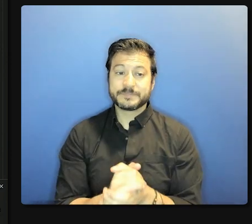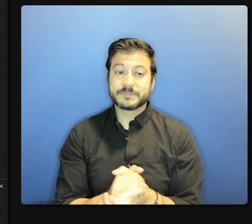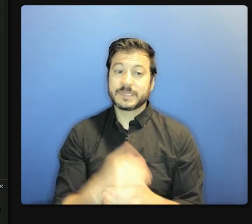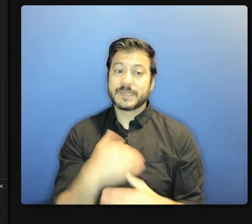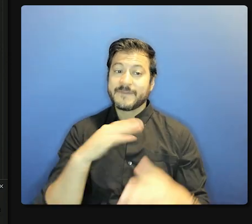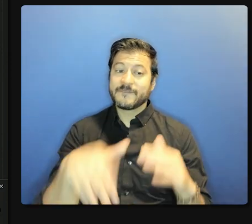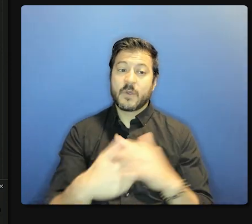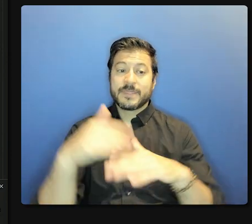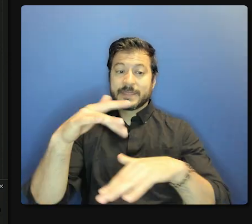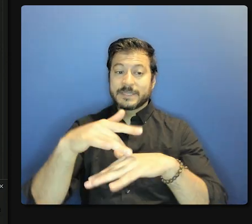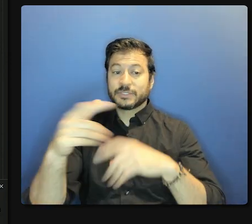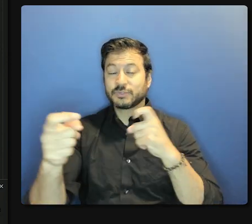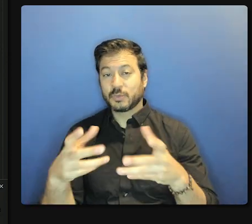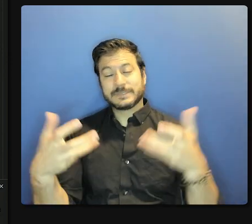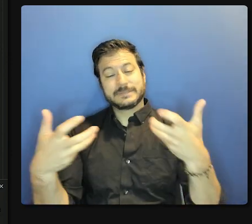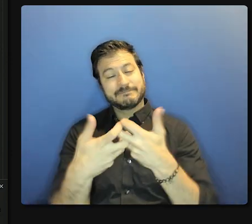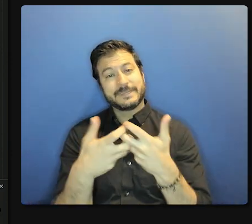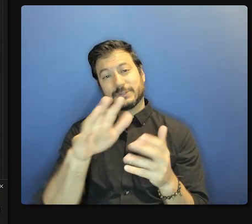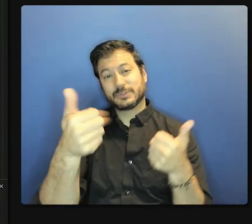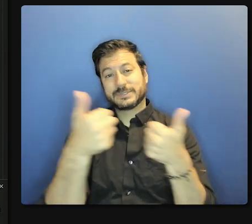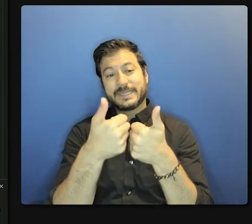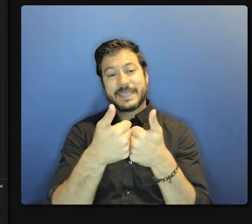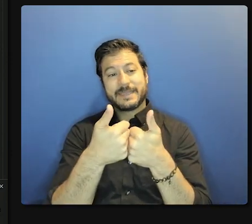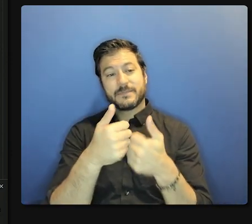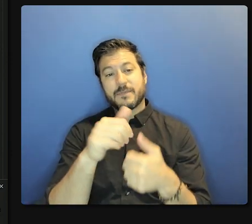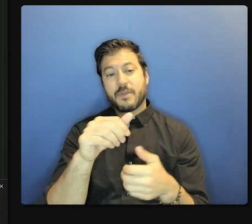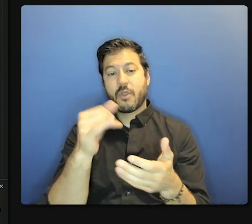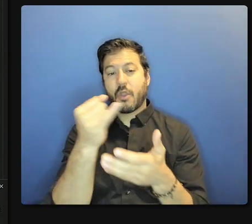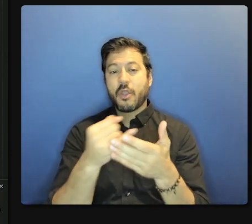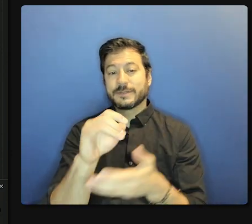And boom--all your touch controls match your game's art style.